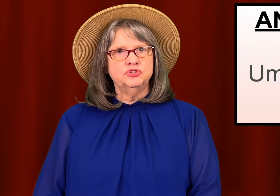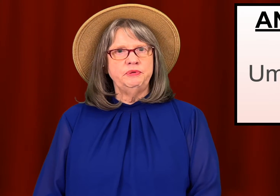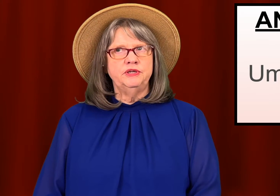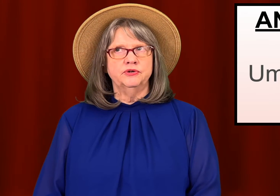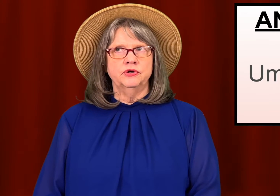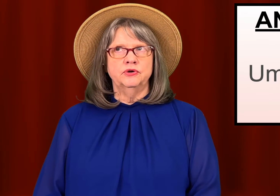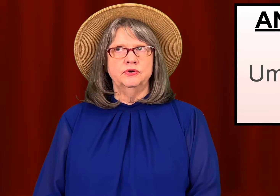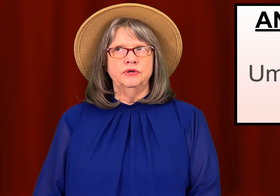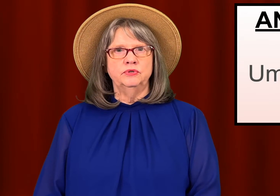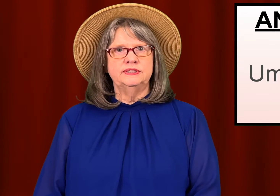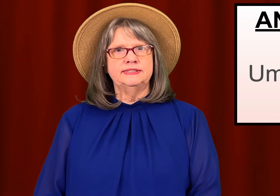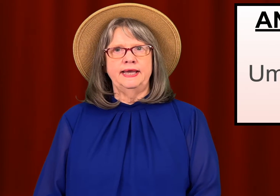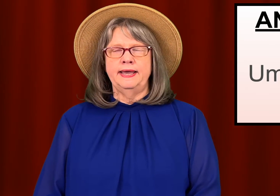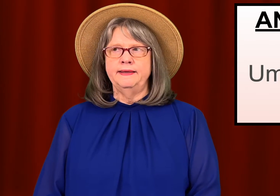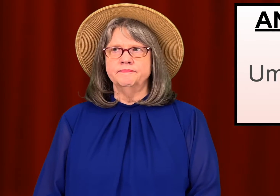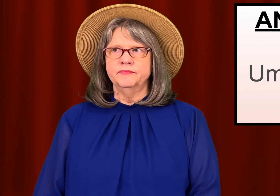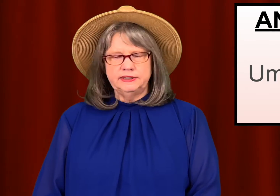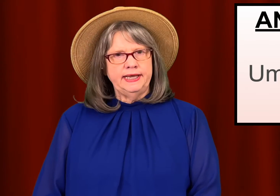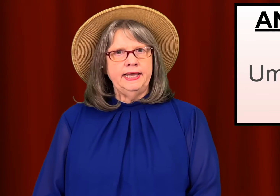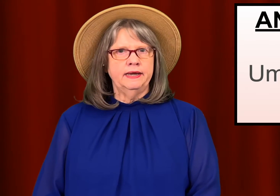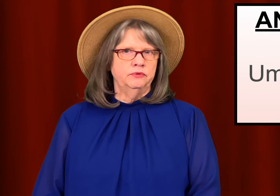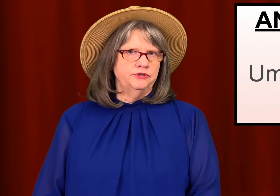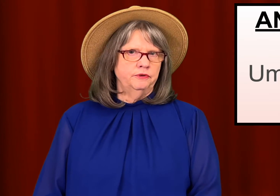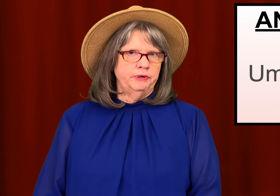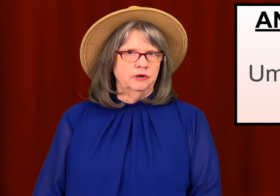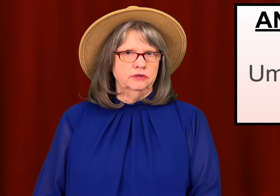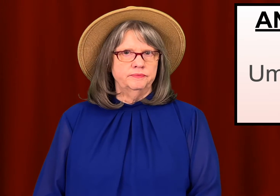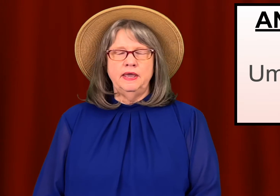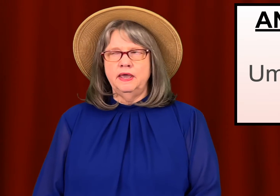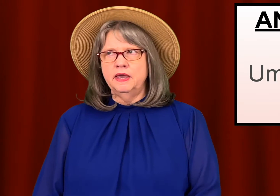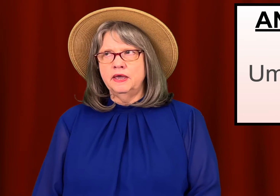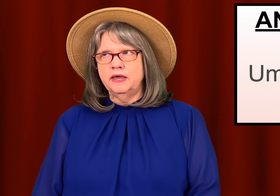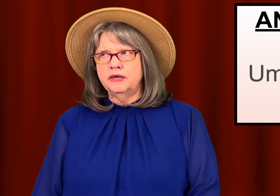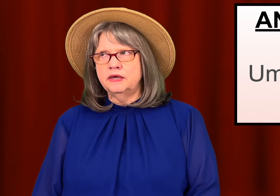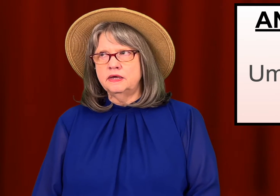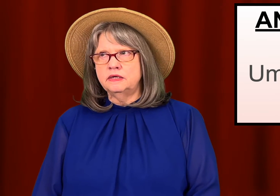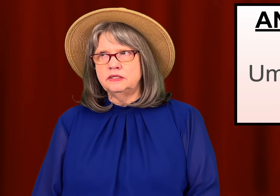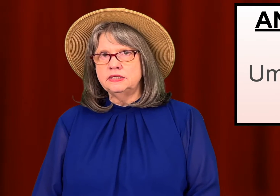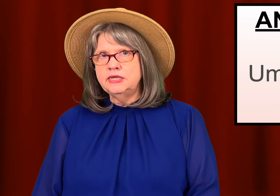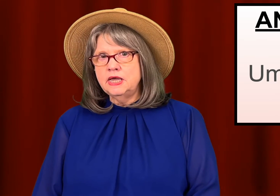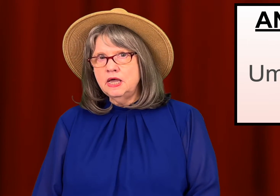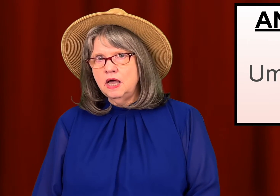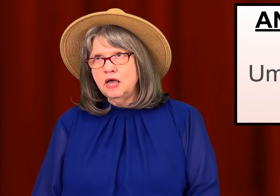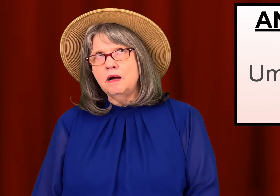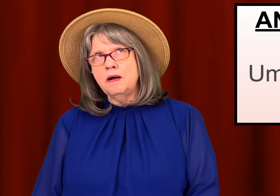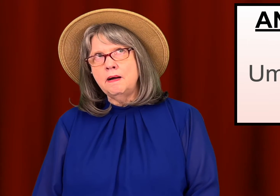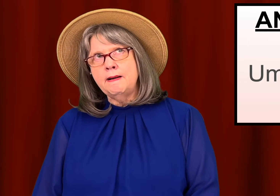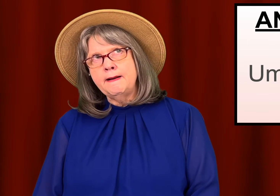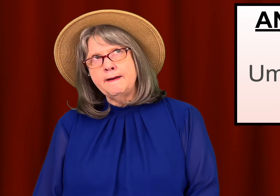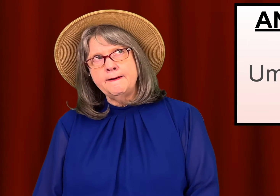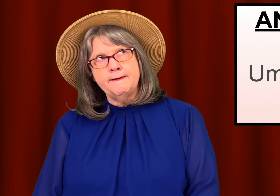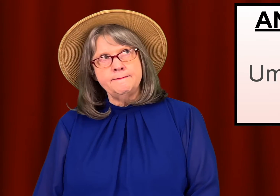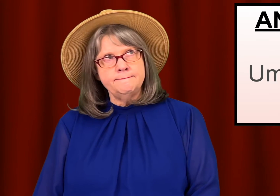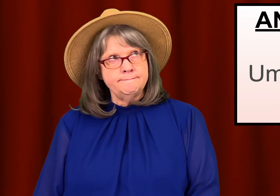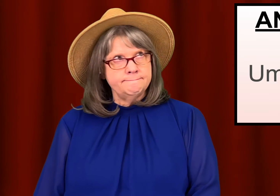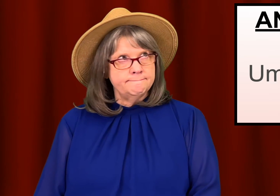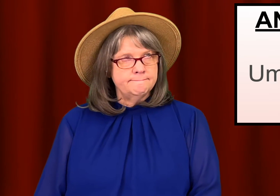speaker would say, "Today I went to the park and, ummmm..."